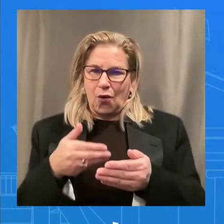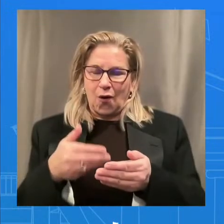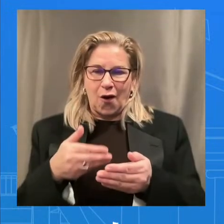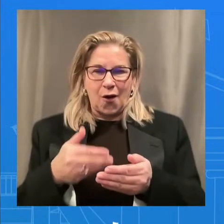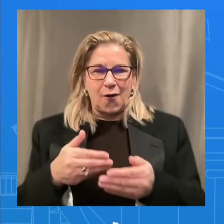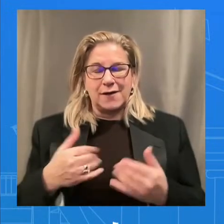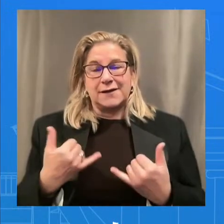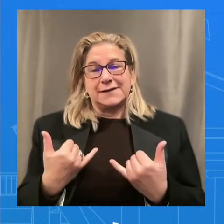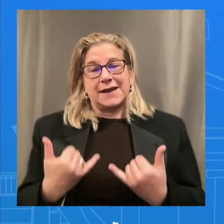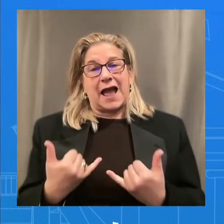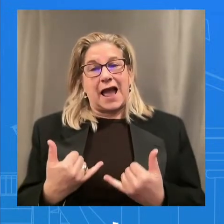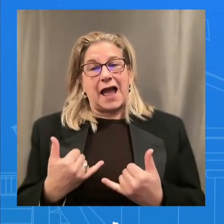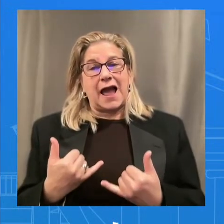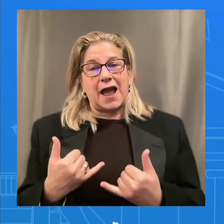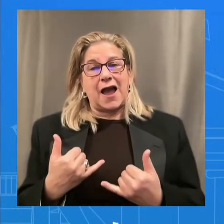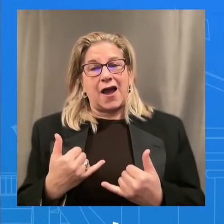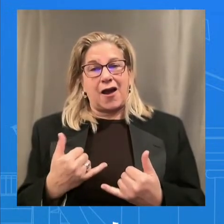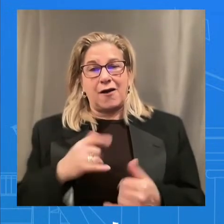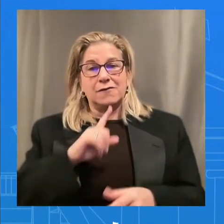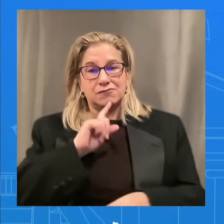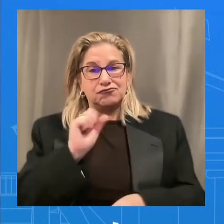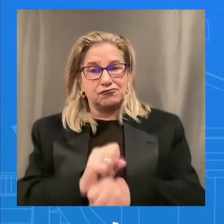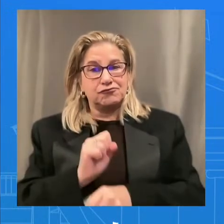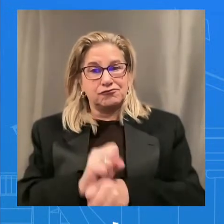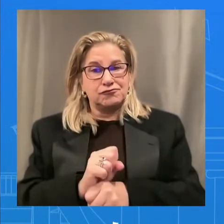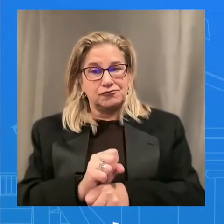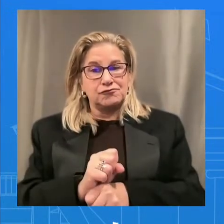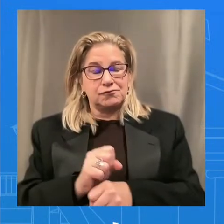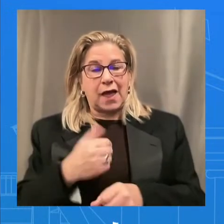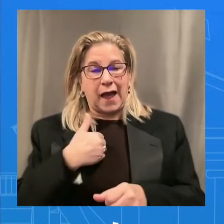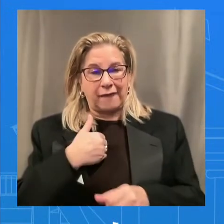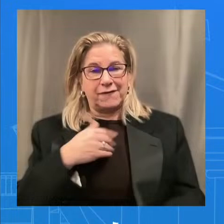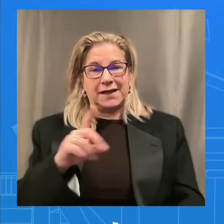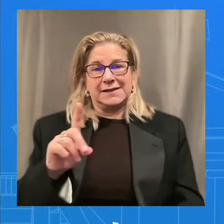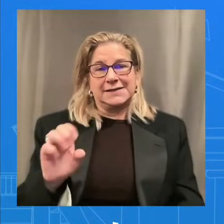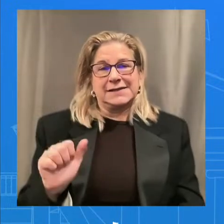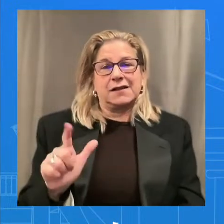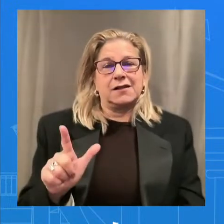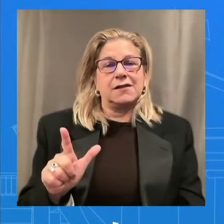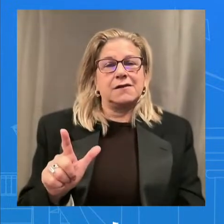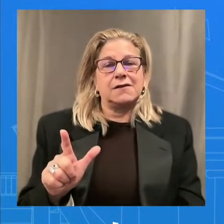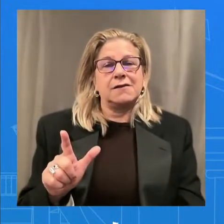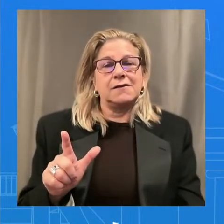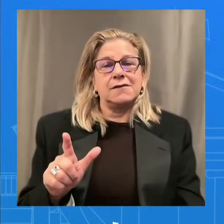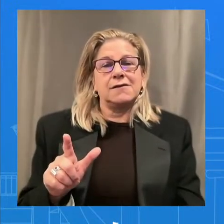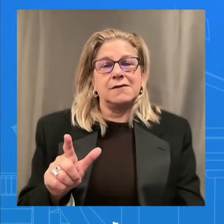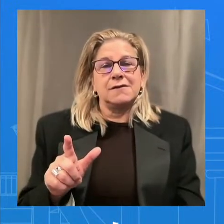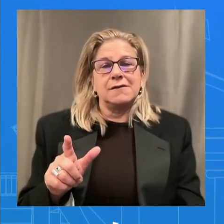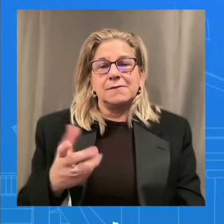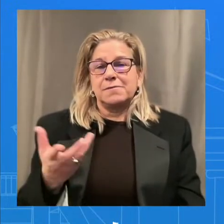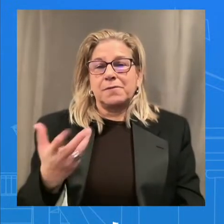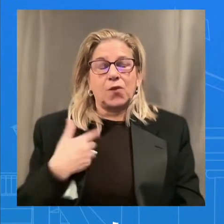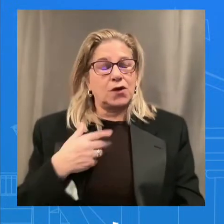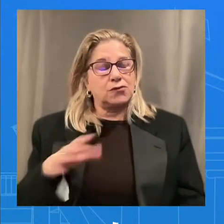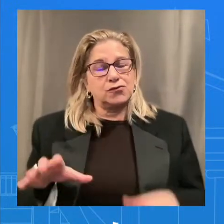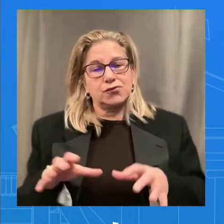the hours and days ahead will tell. But I believe it is there for the taking, and we’re going to do everything we can to push it to get it across the line. Yeah.